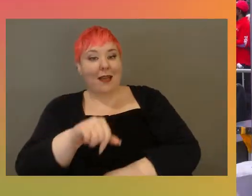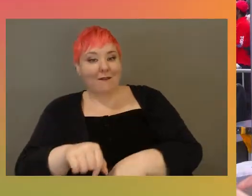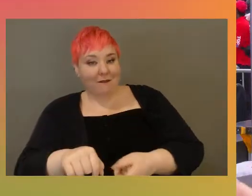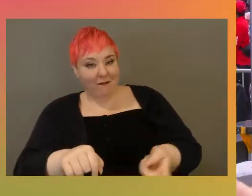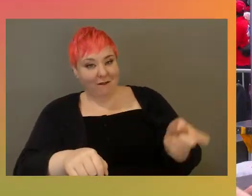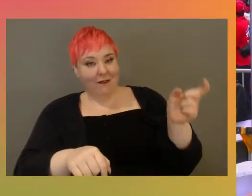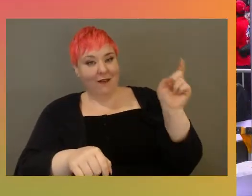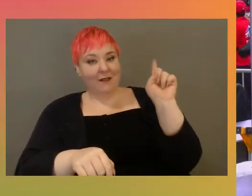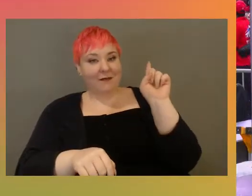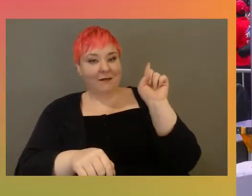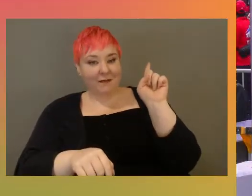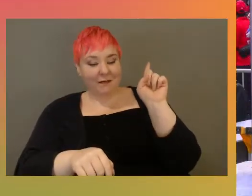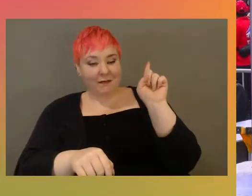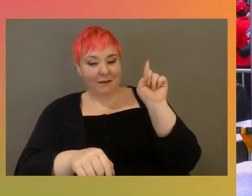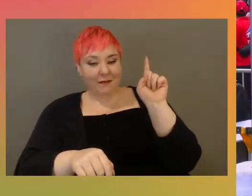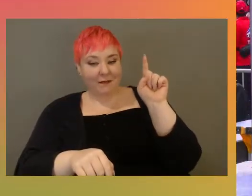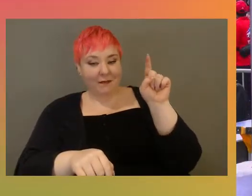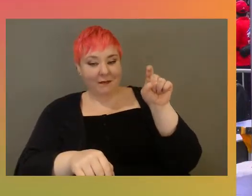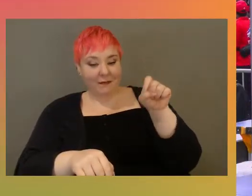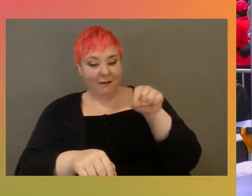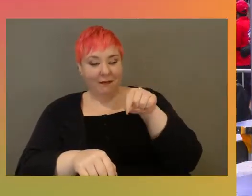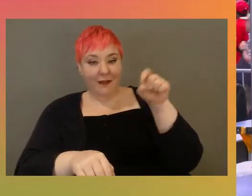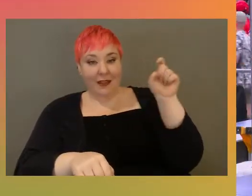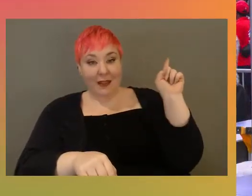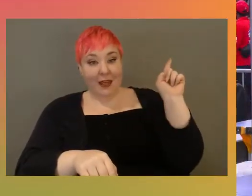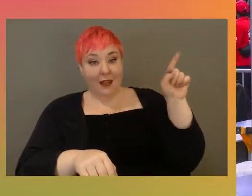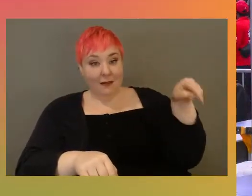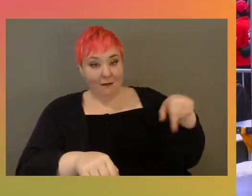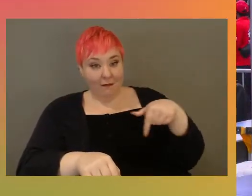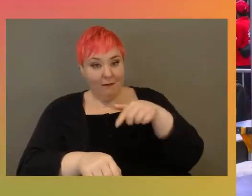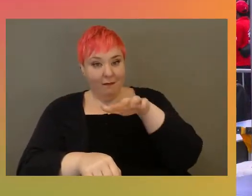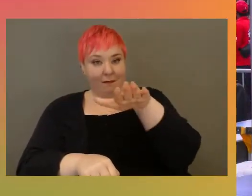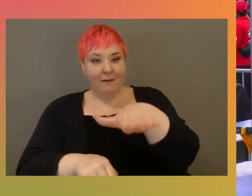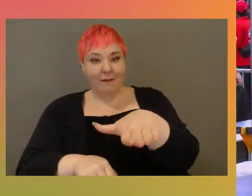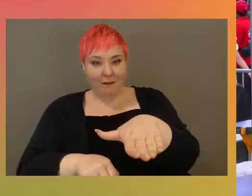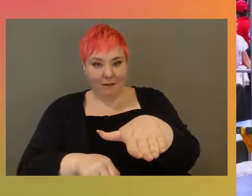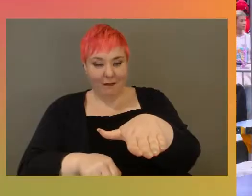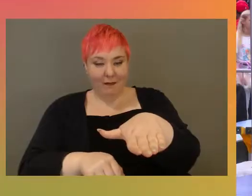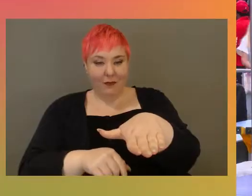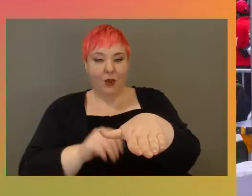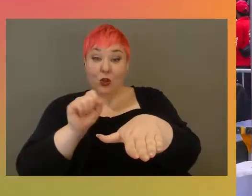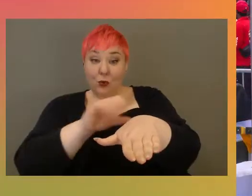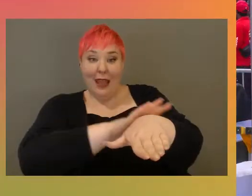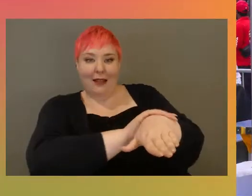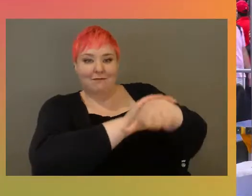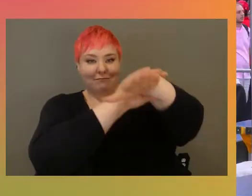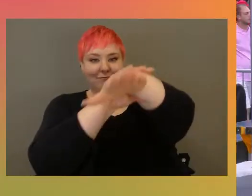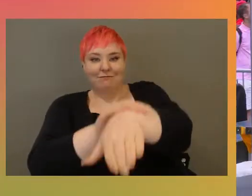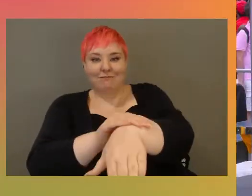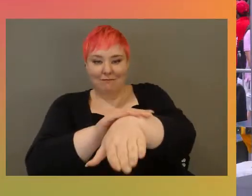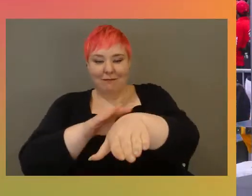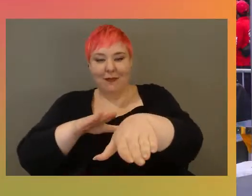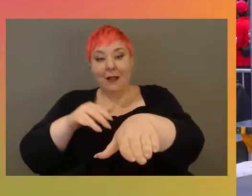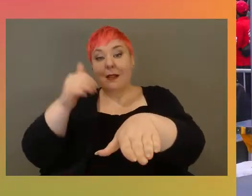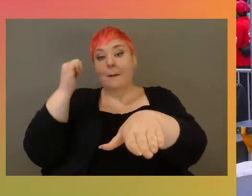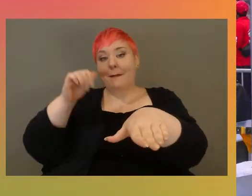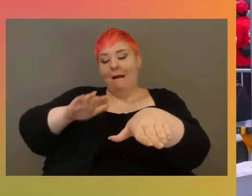DOWNWARD DOG, BACK LEG UP INTO